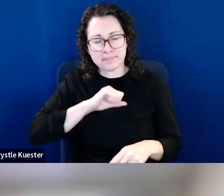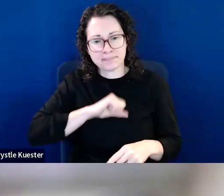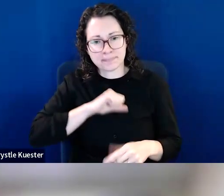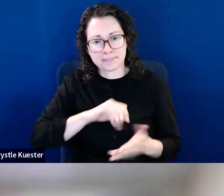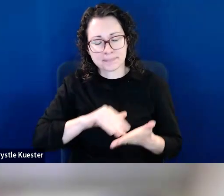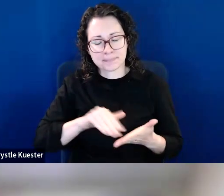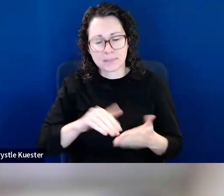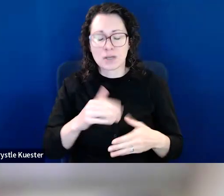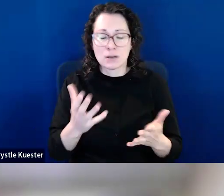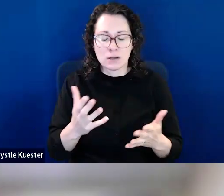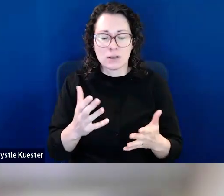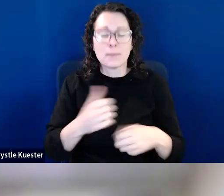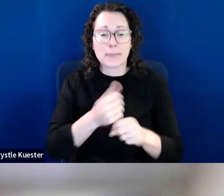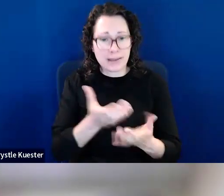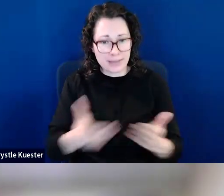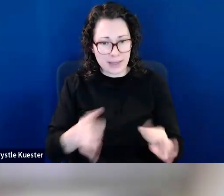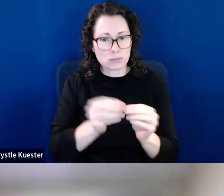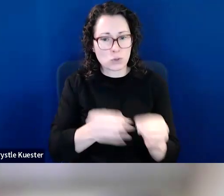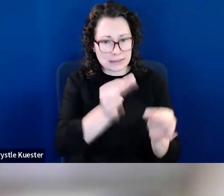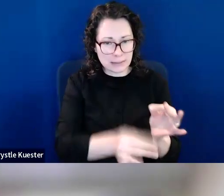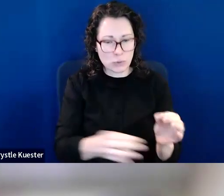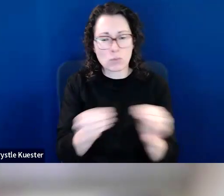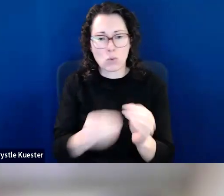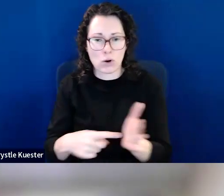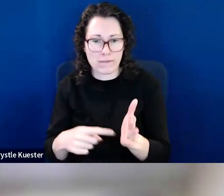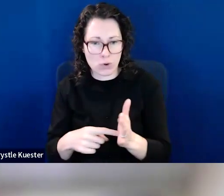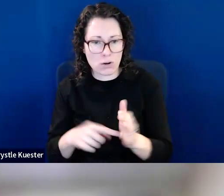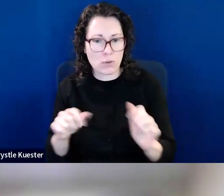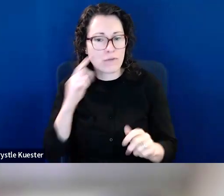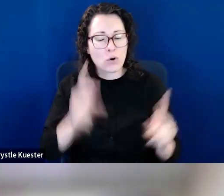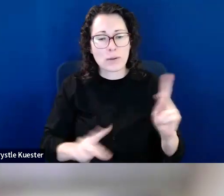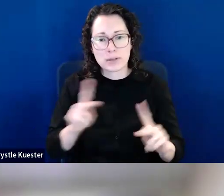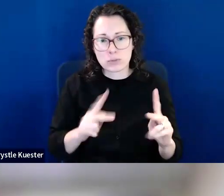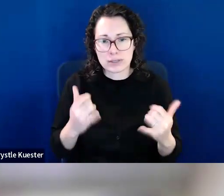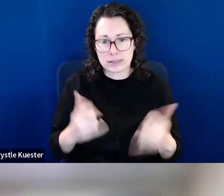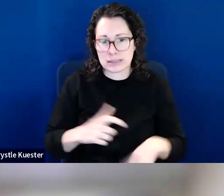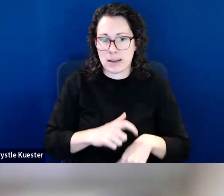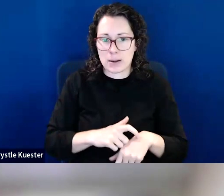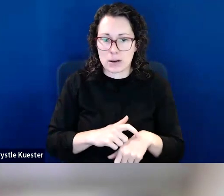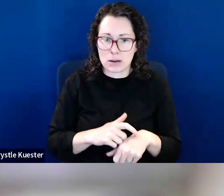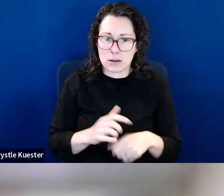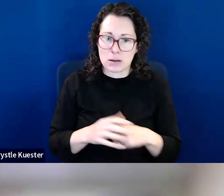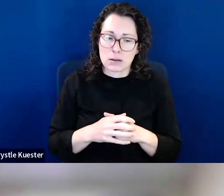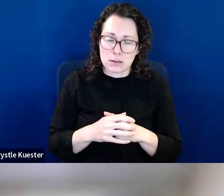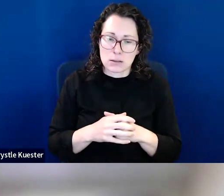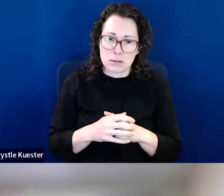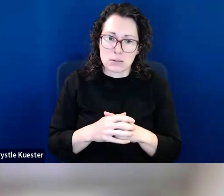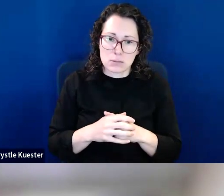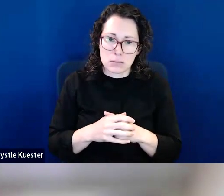make things simple and more affordable for people at this time that more and they're